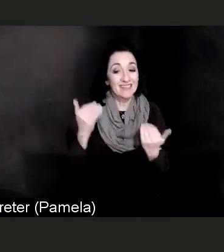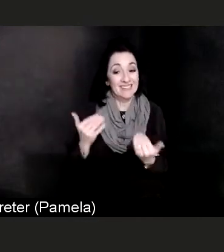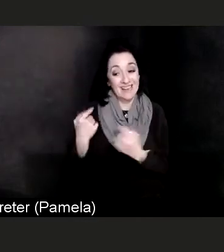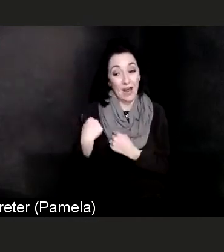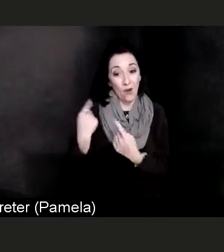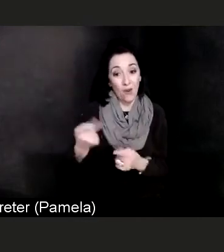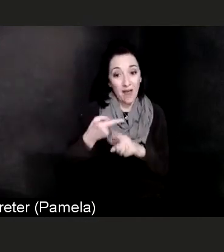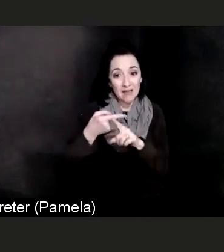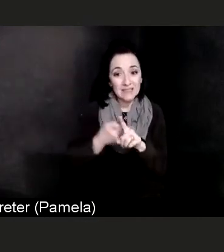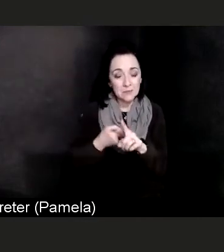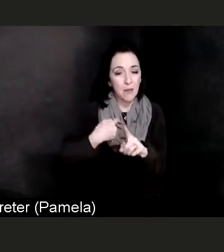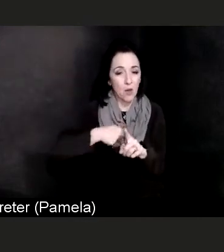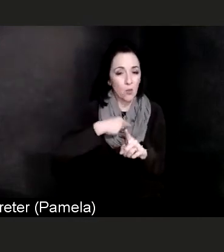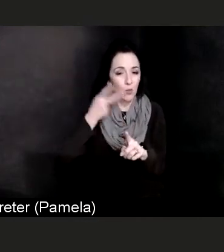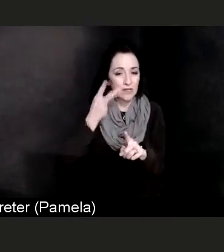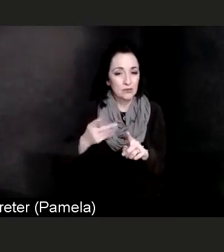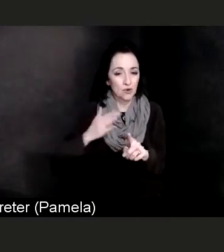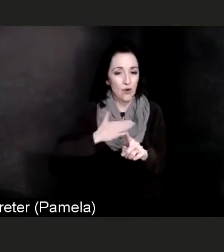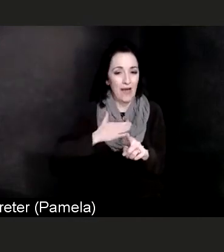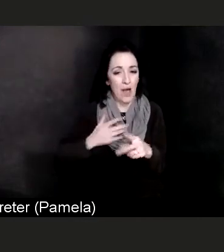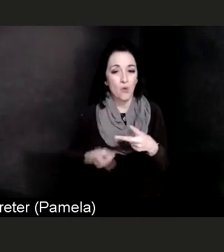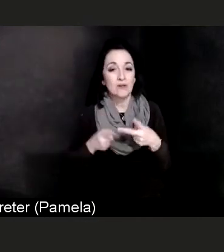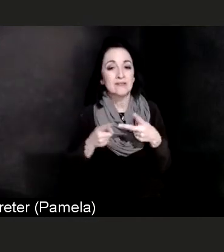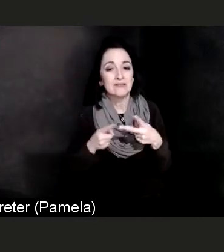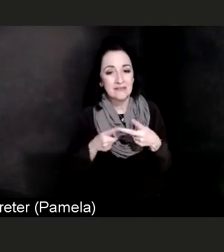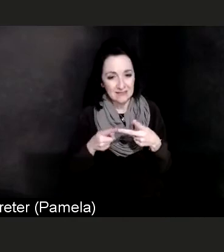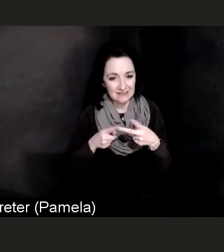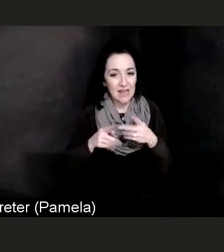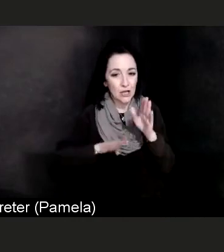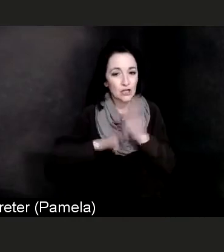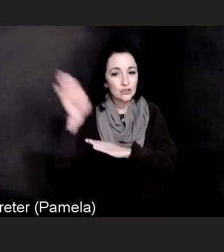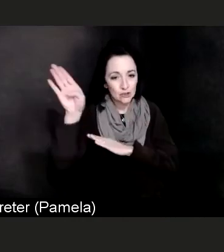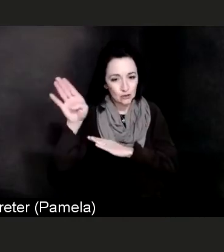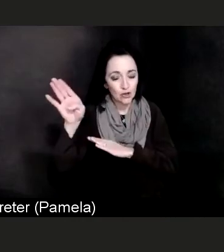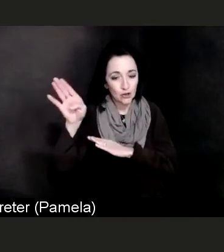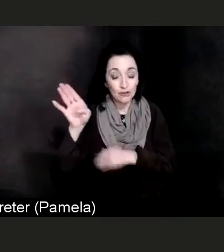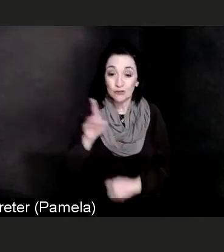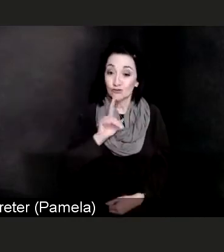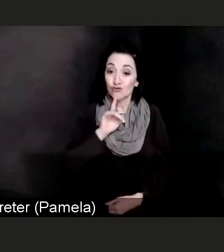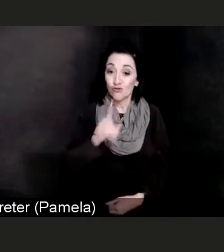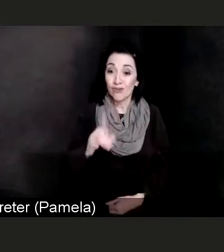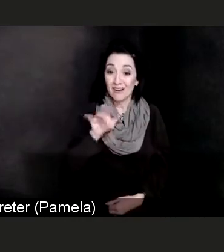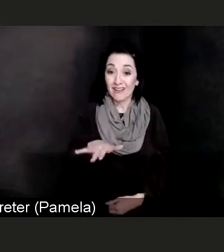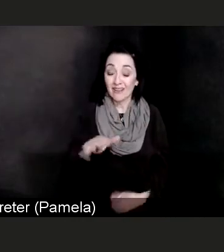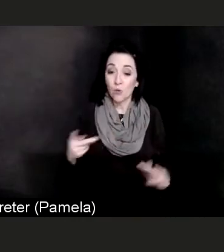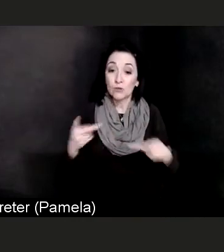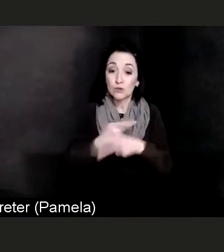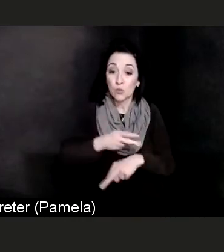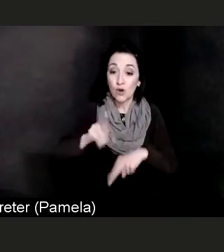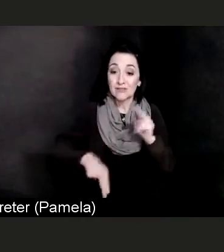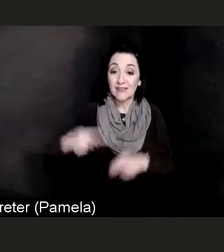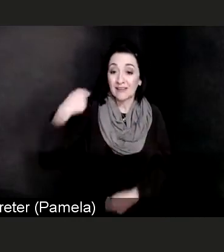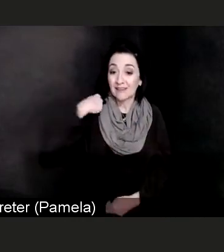that was actually worse from a hospitalization standpoint than what we had seen in the Spring of 2020.